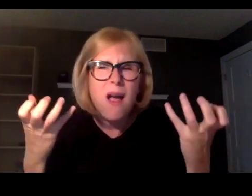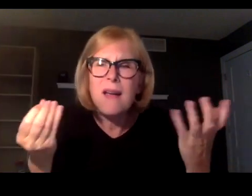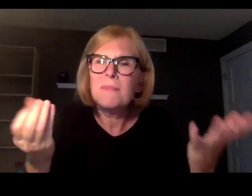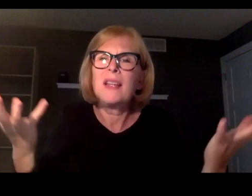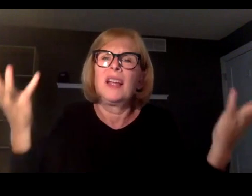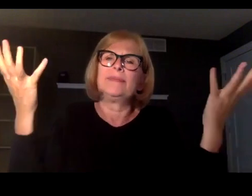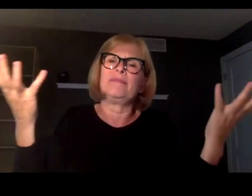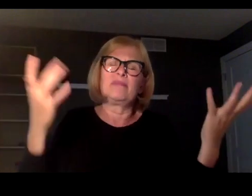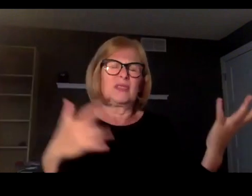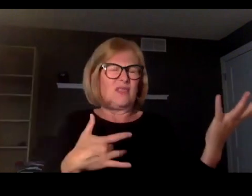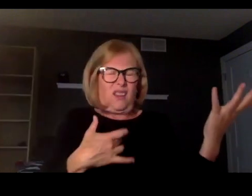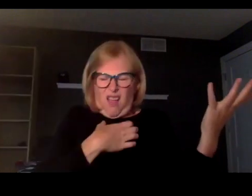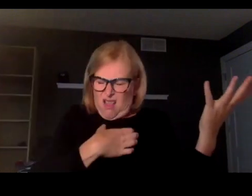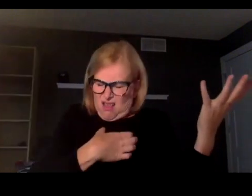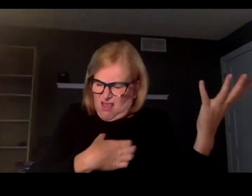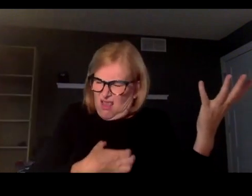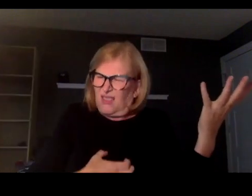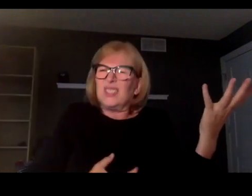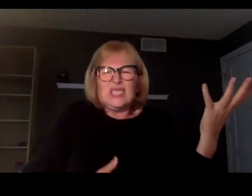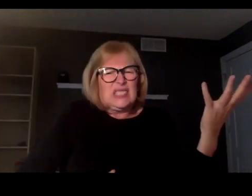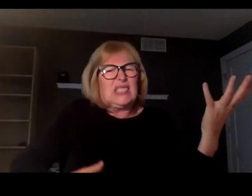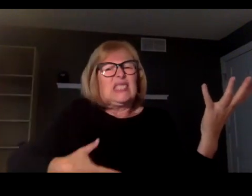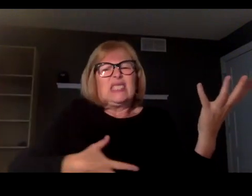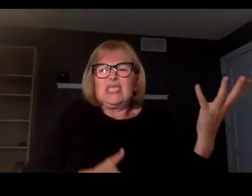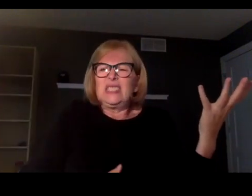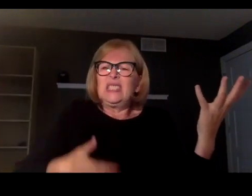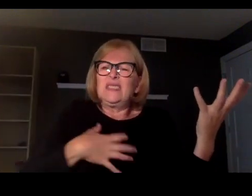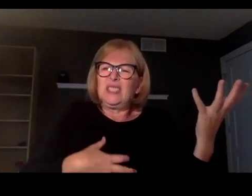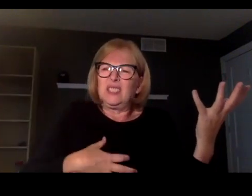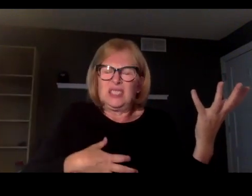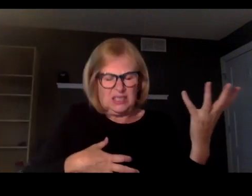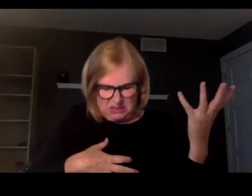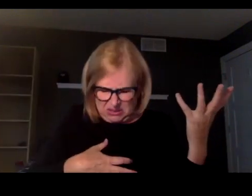He began to feel very hungry, but he had no money for lunch.